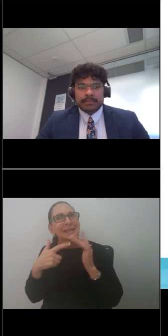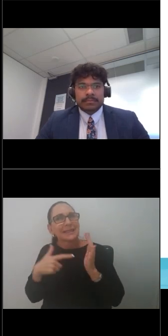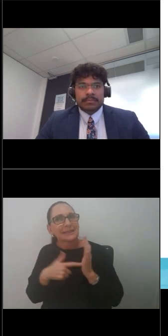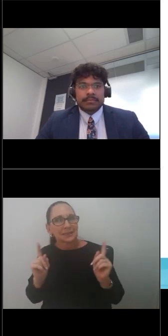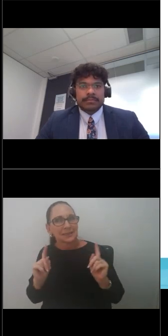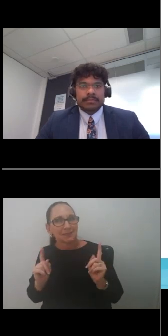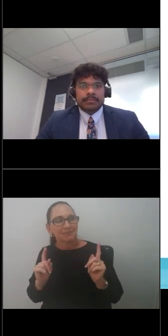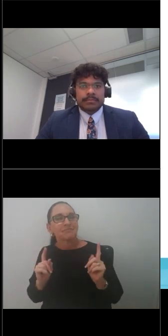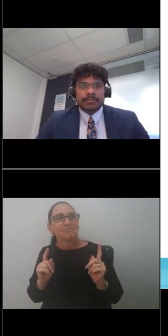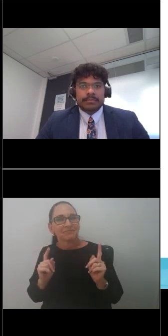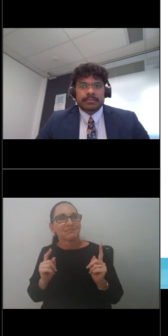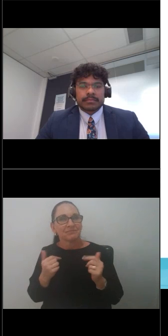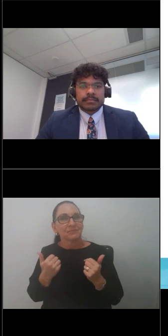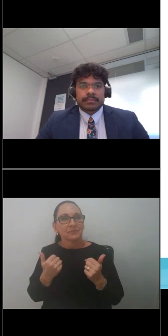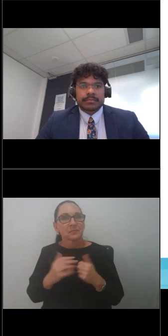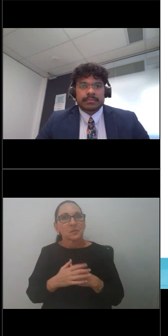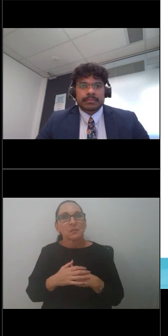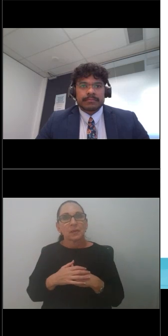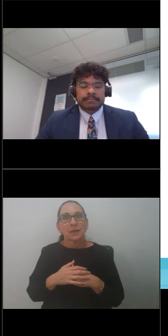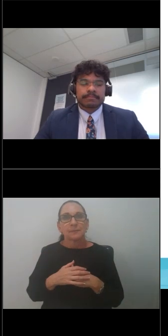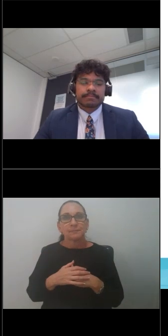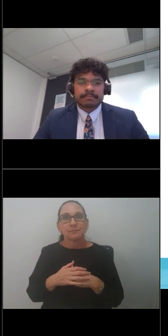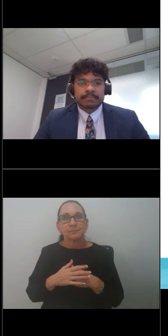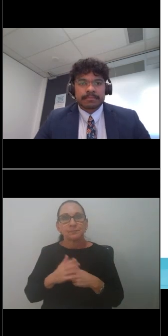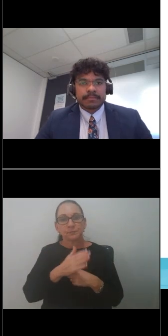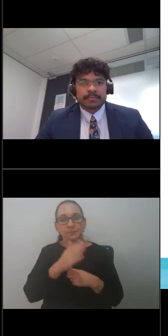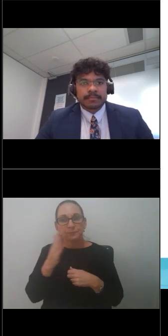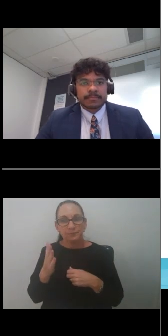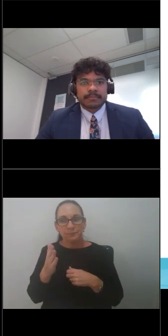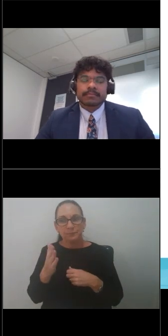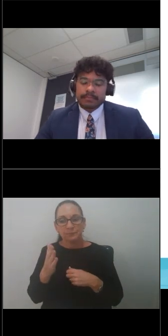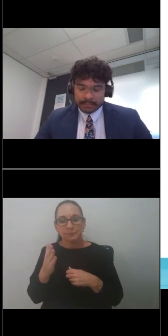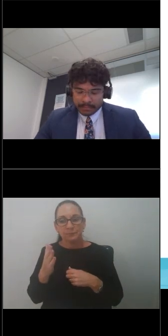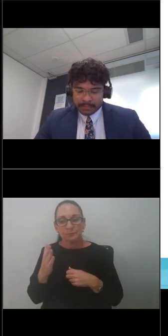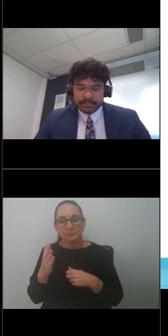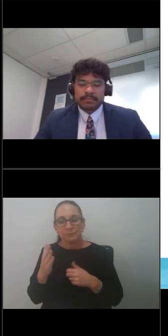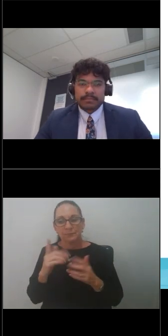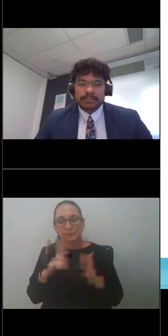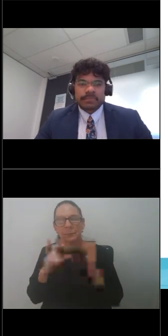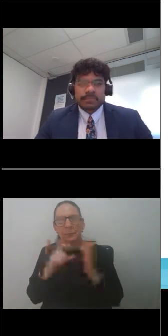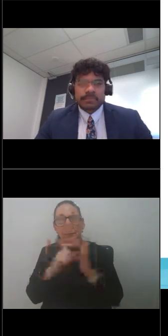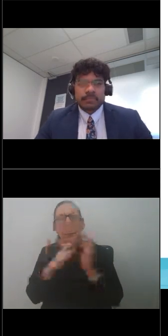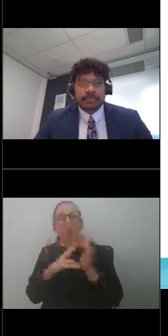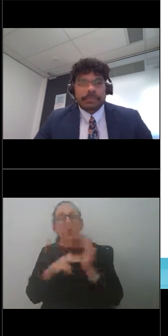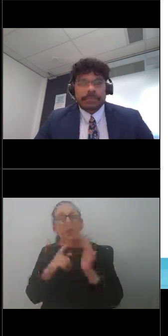yeah and I think um Neil that when it comes to youth component um you've utilized it some in some